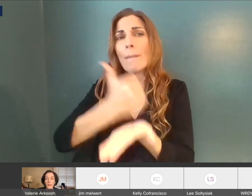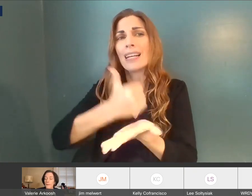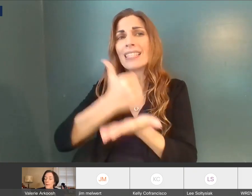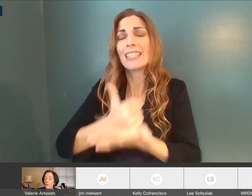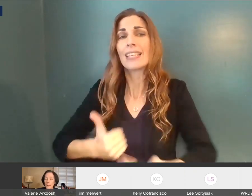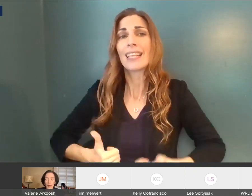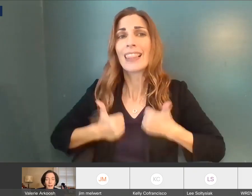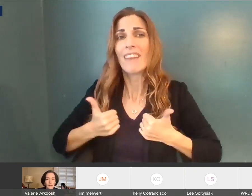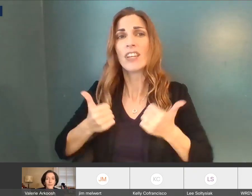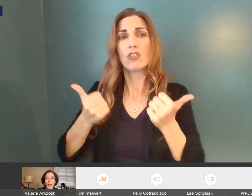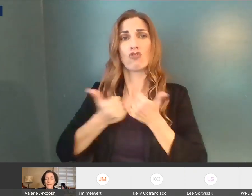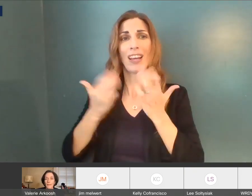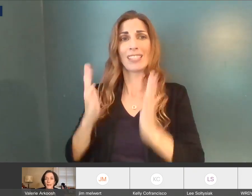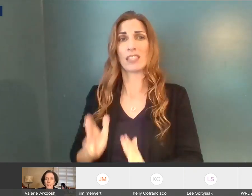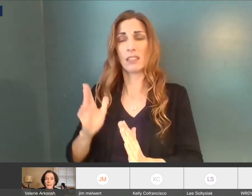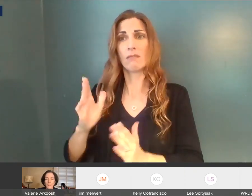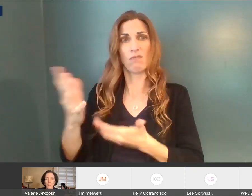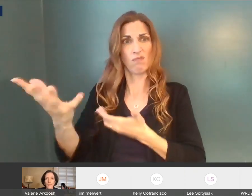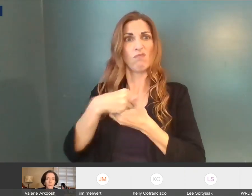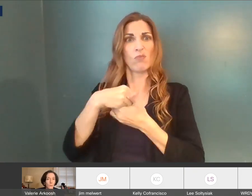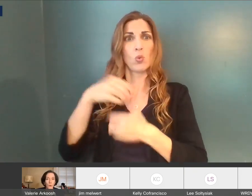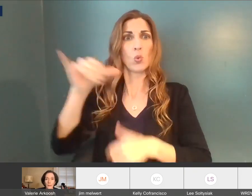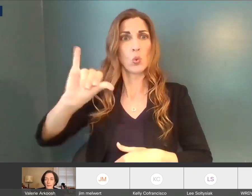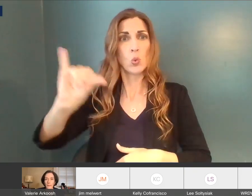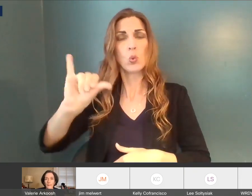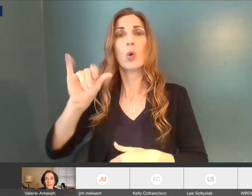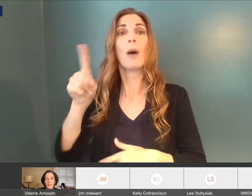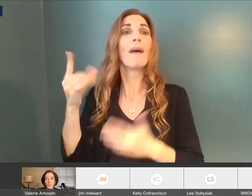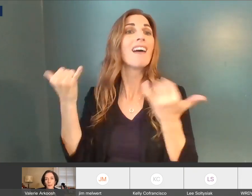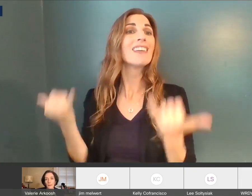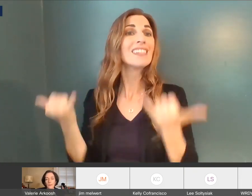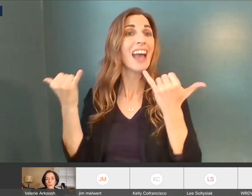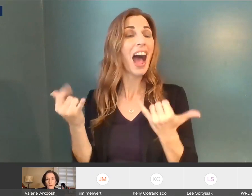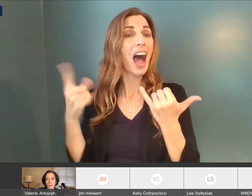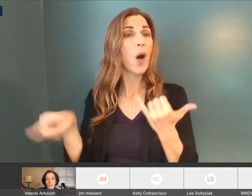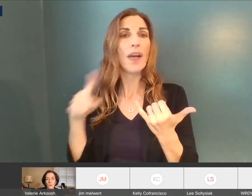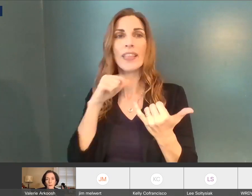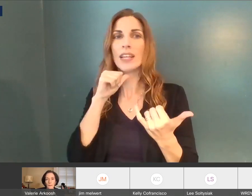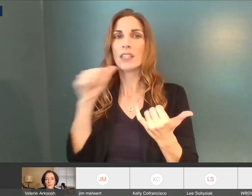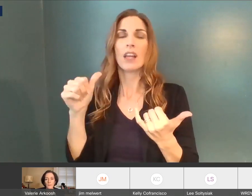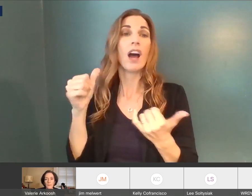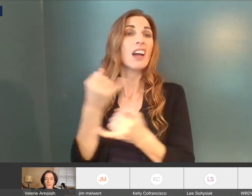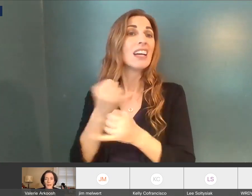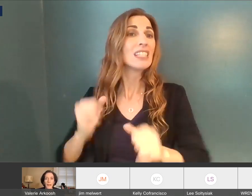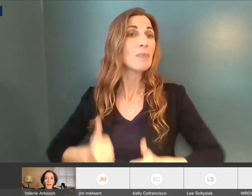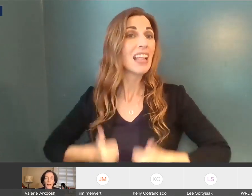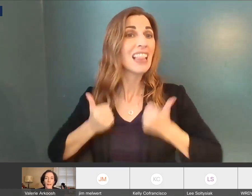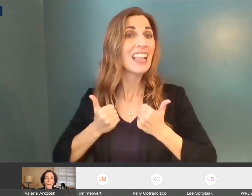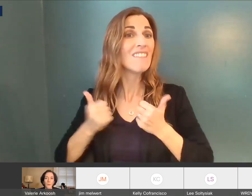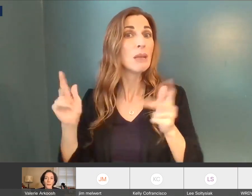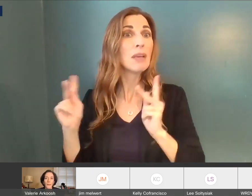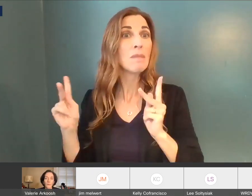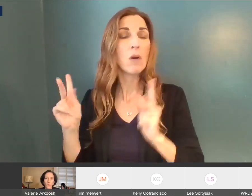but they are not vaccinating, at this point at least, independent living residents and we have been